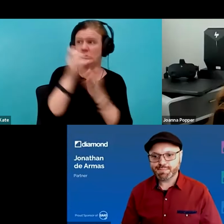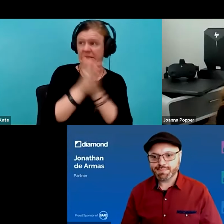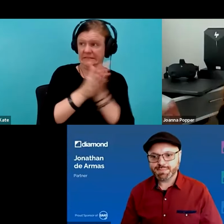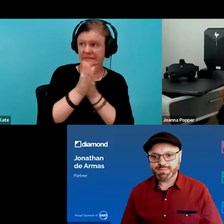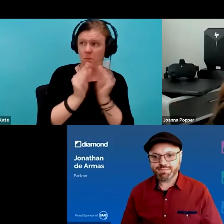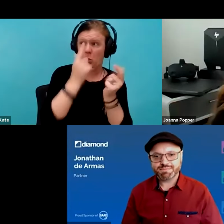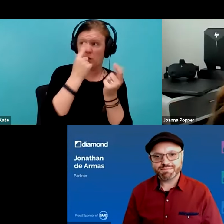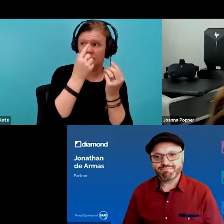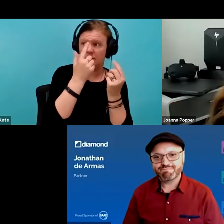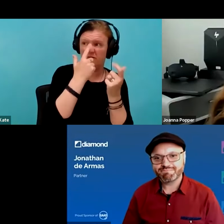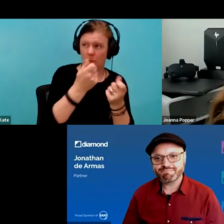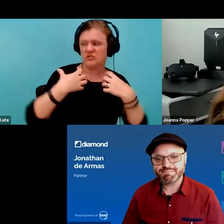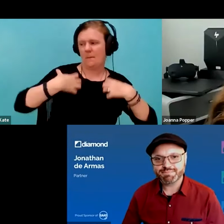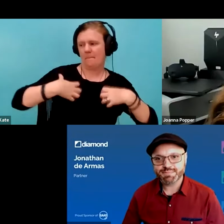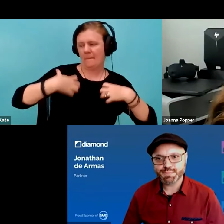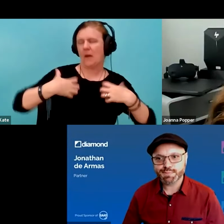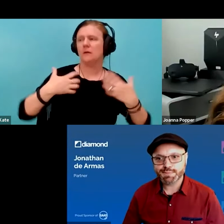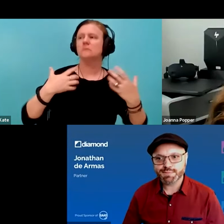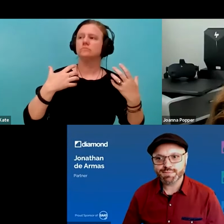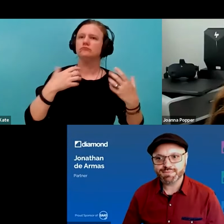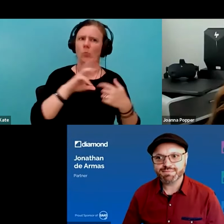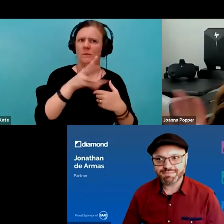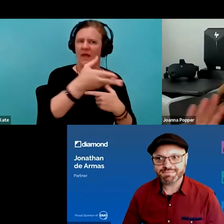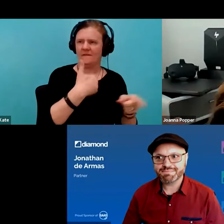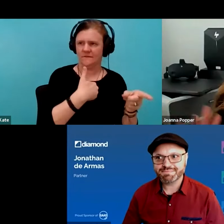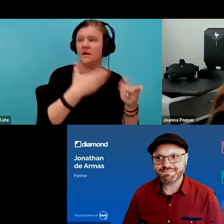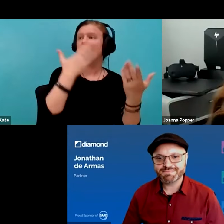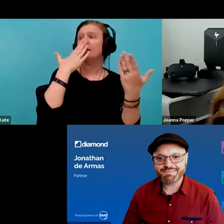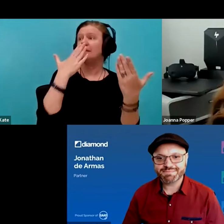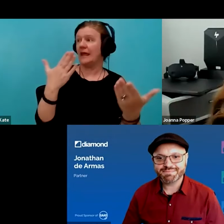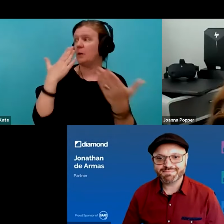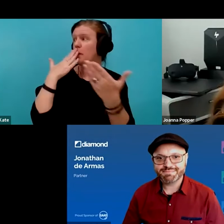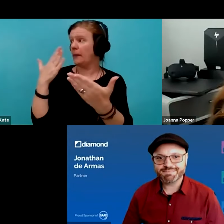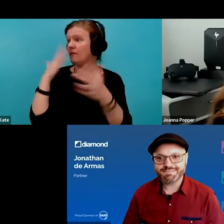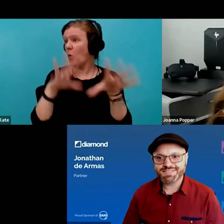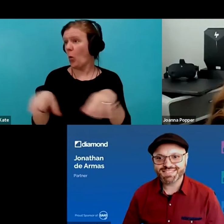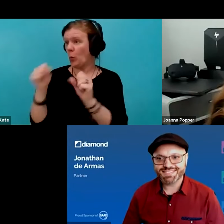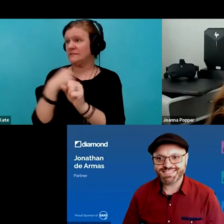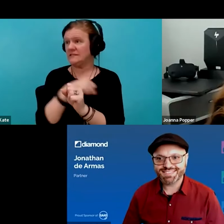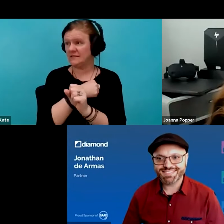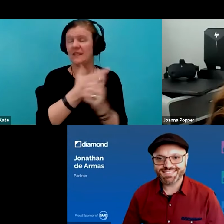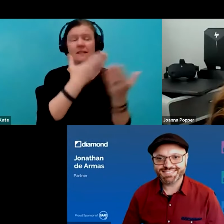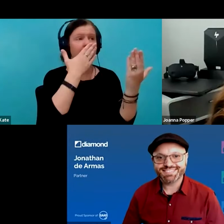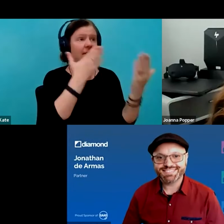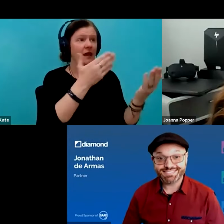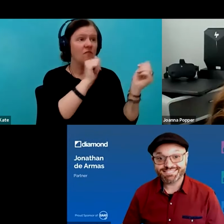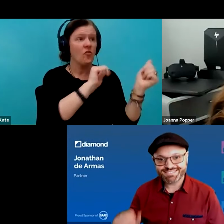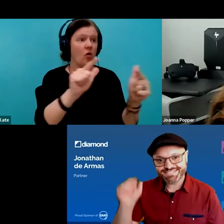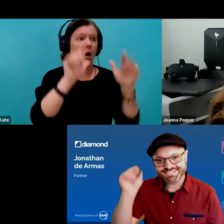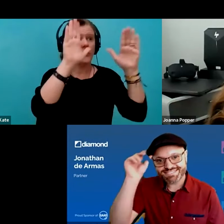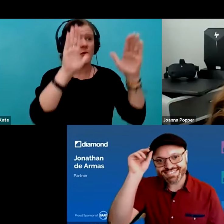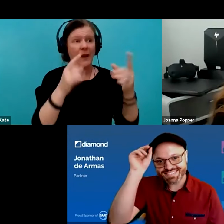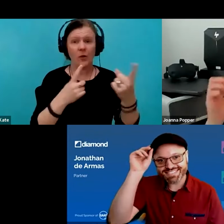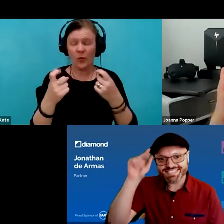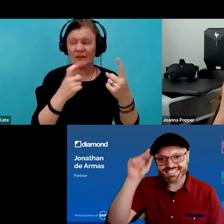backpacks and everything else you can you can find it at our site to. So thank you for hosting us and thank you for all of the great questions and interest in